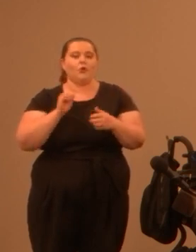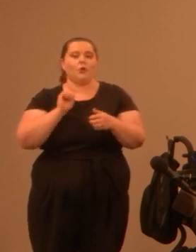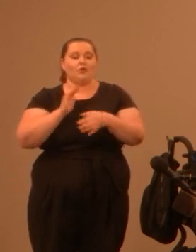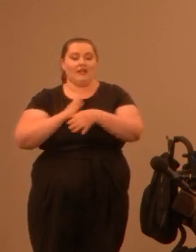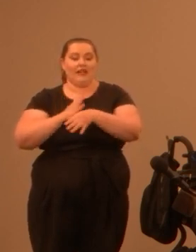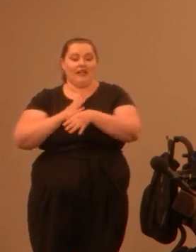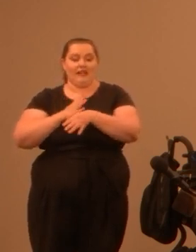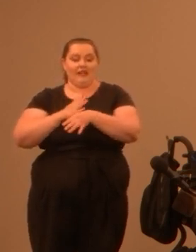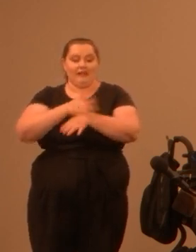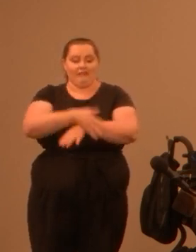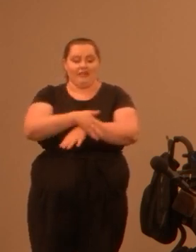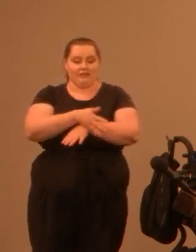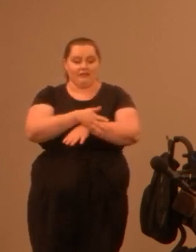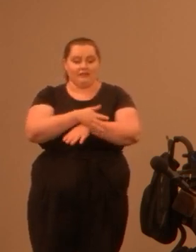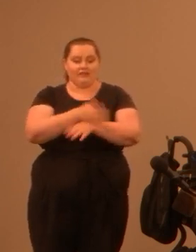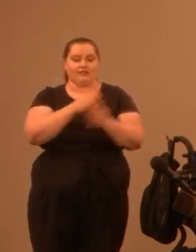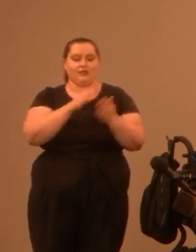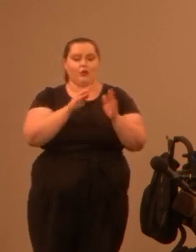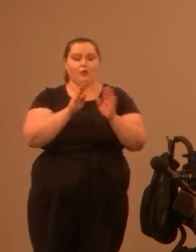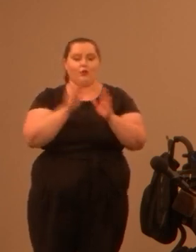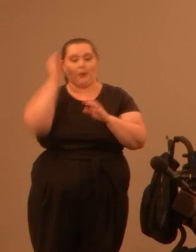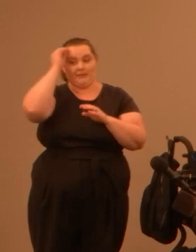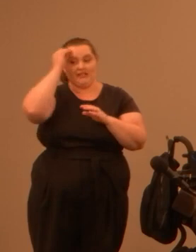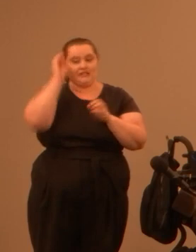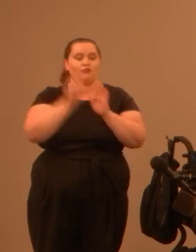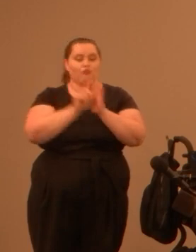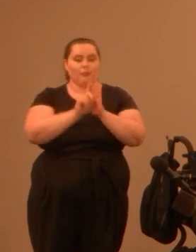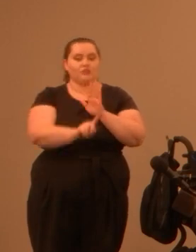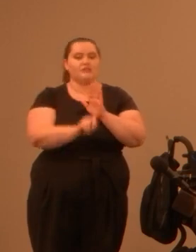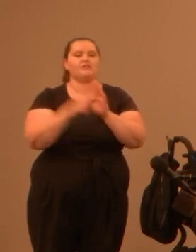committee representative, but has also played a pivotal role in the